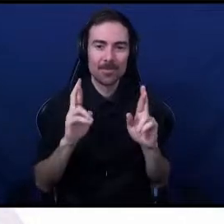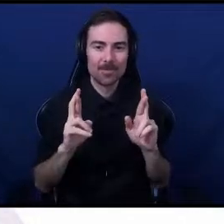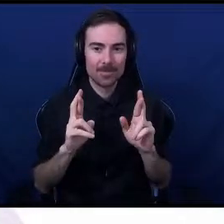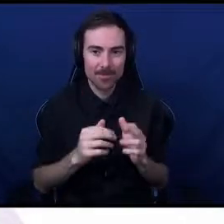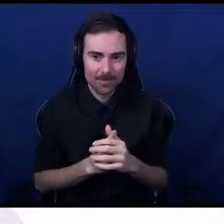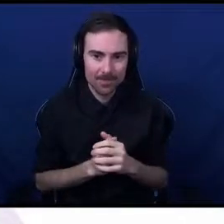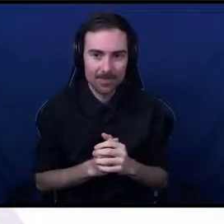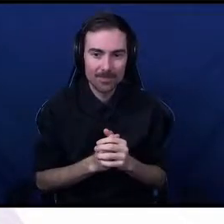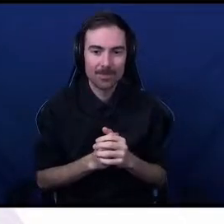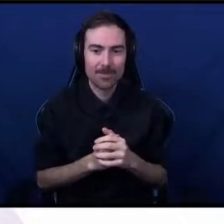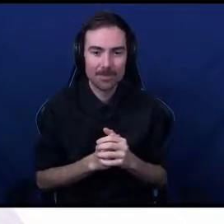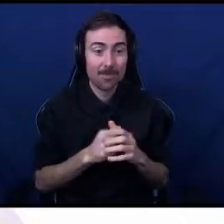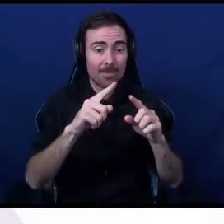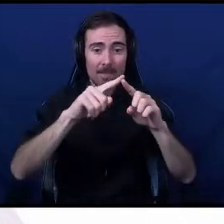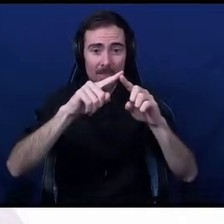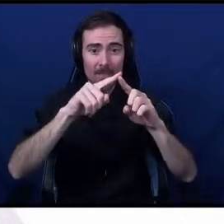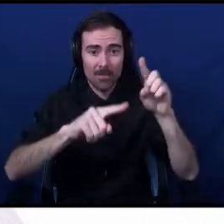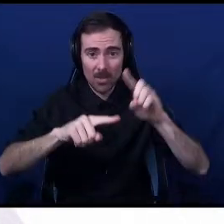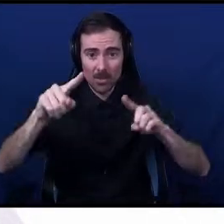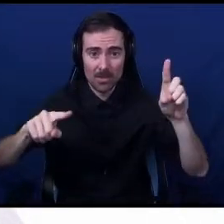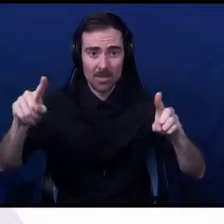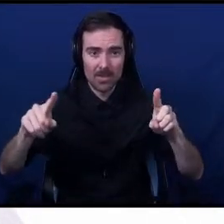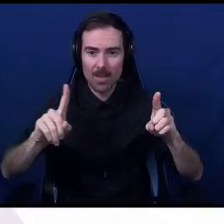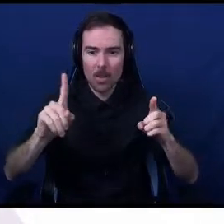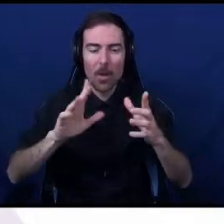diversity is is the essence or disability is the essence of